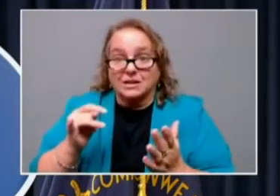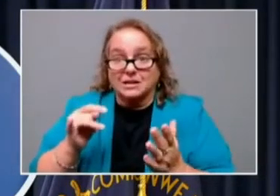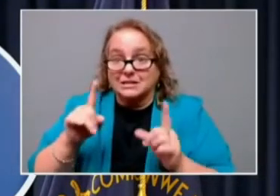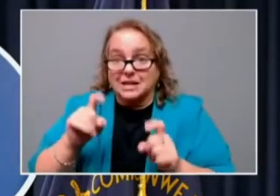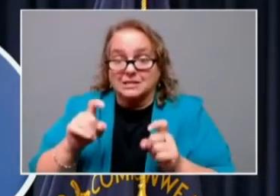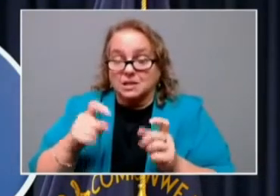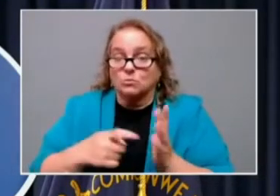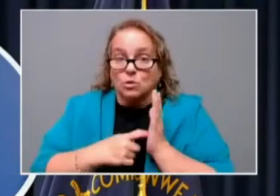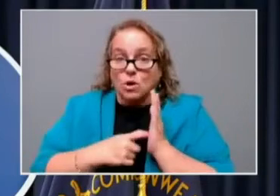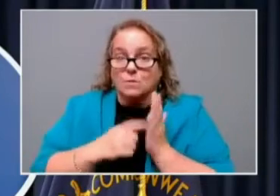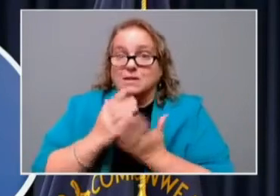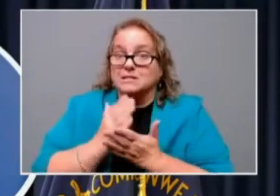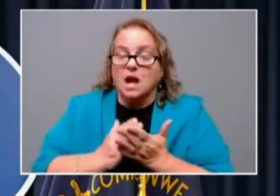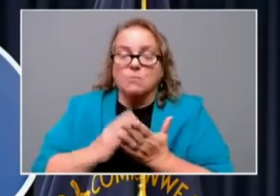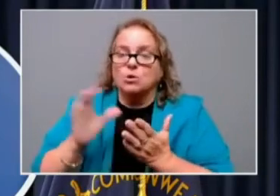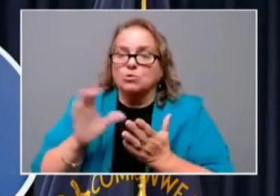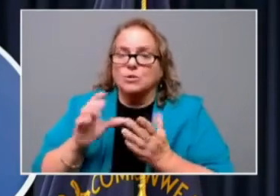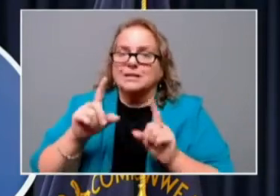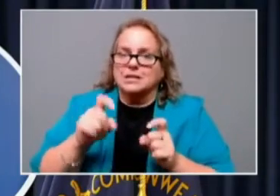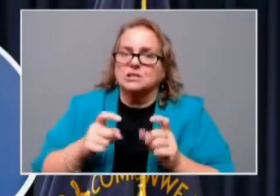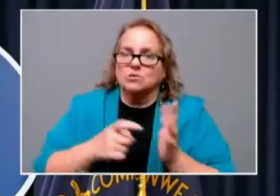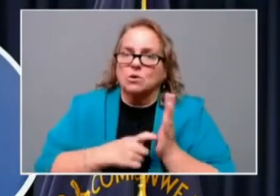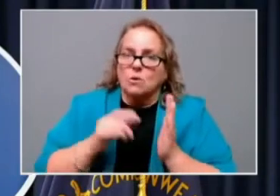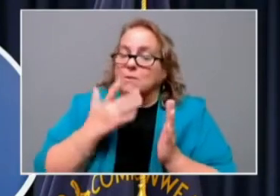the other. Because how do you keep your productivity if you're, if you're